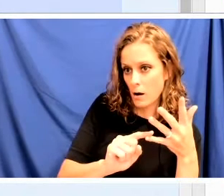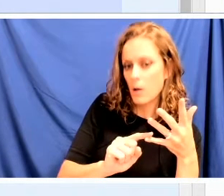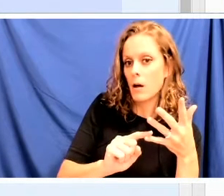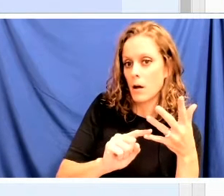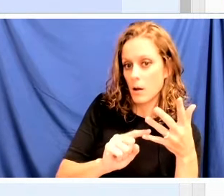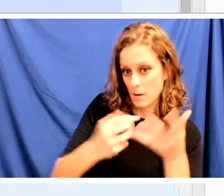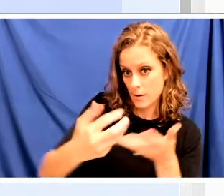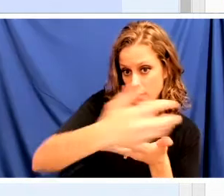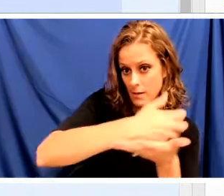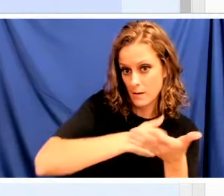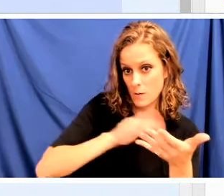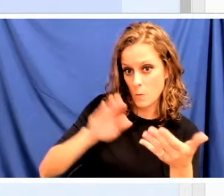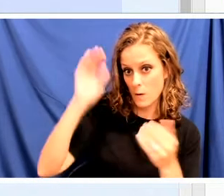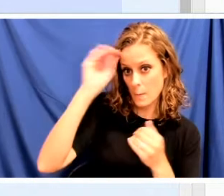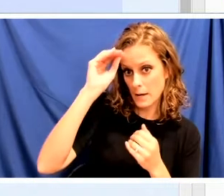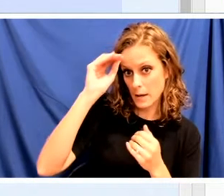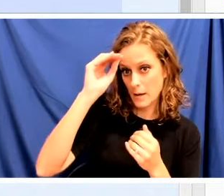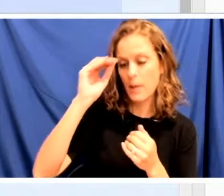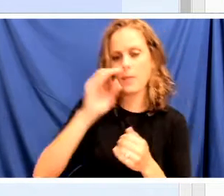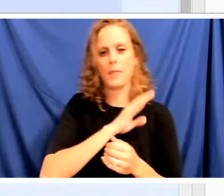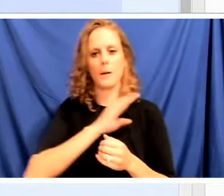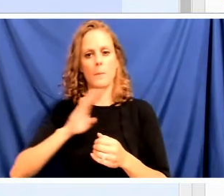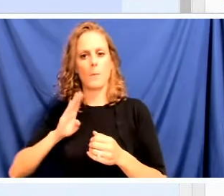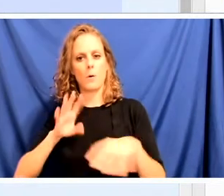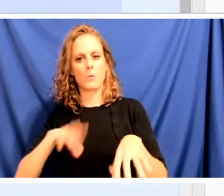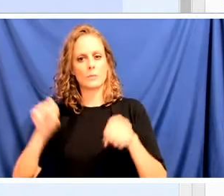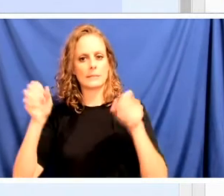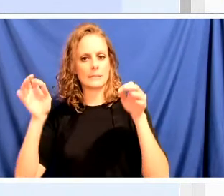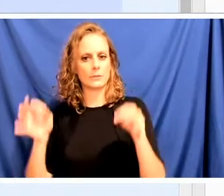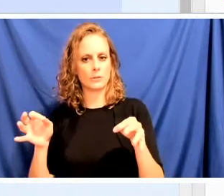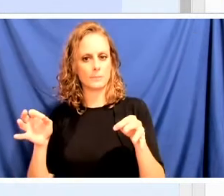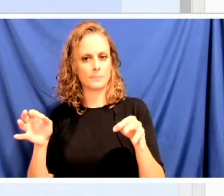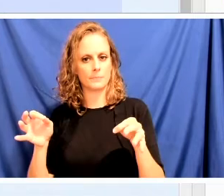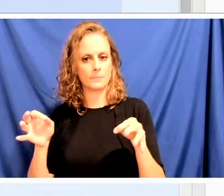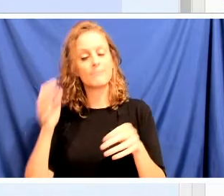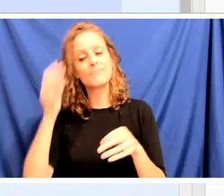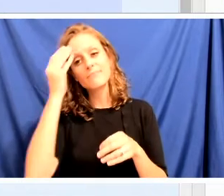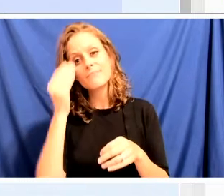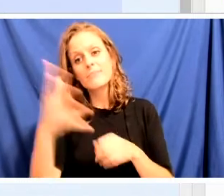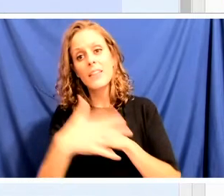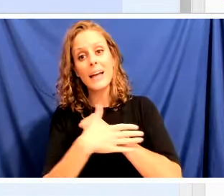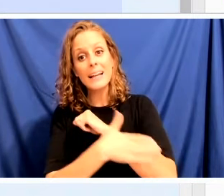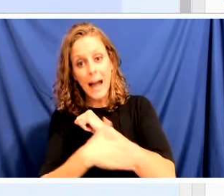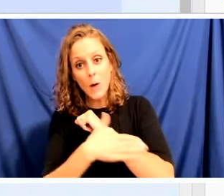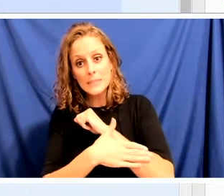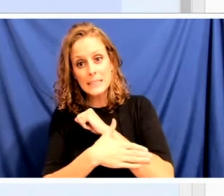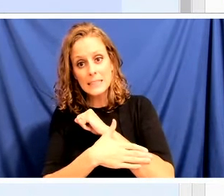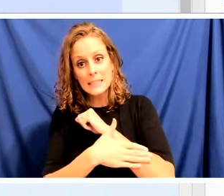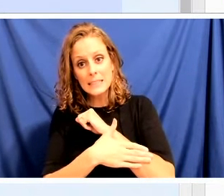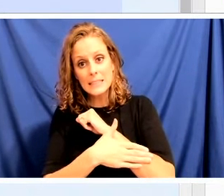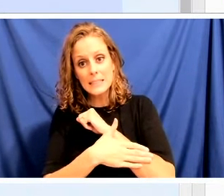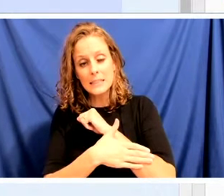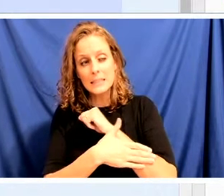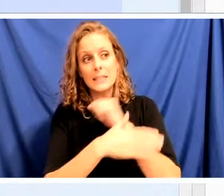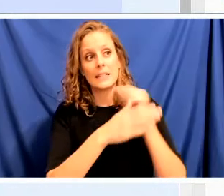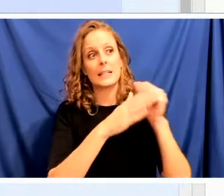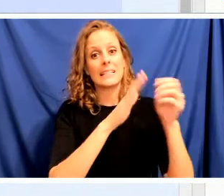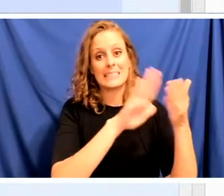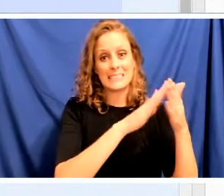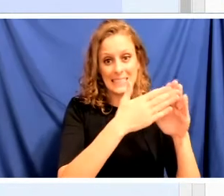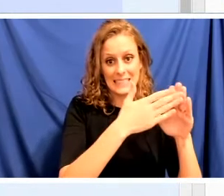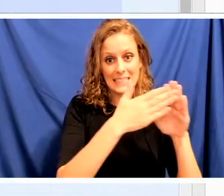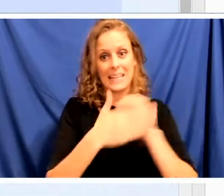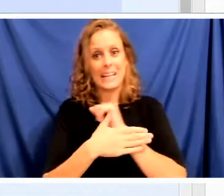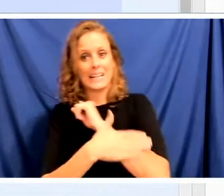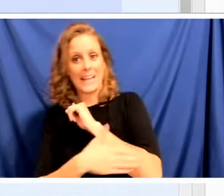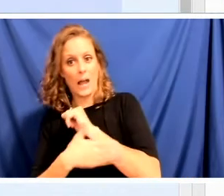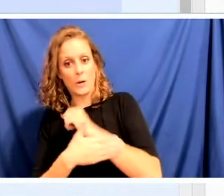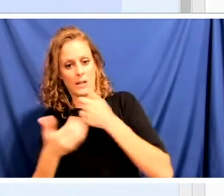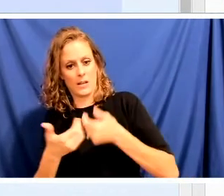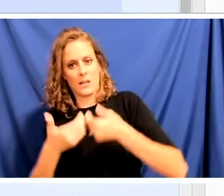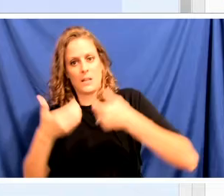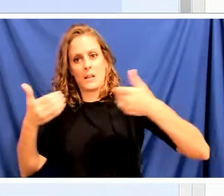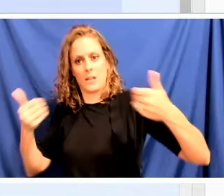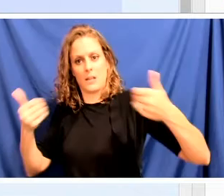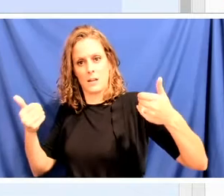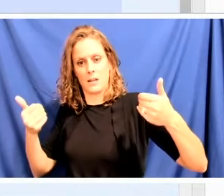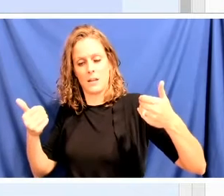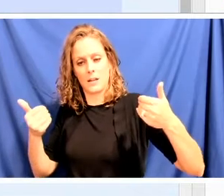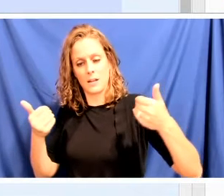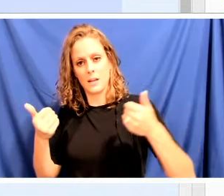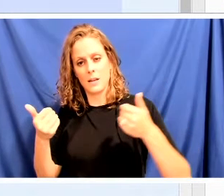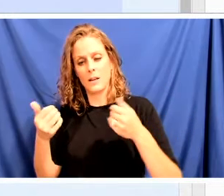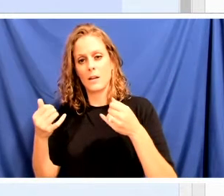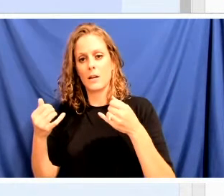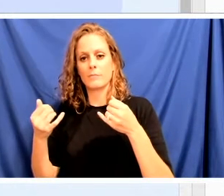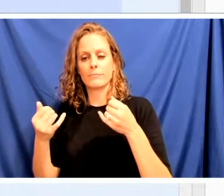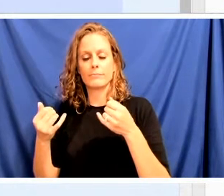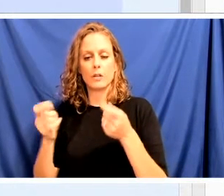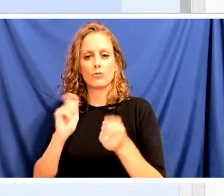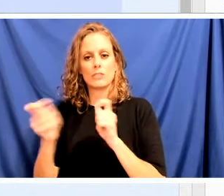it's also important to note that the county is doing our own redistricting effort, and it is different than what to the cities are doing, including the city of sacramento it's also different than what is happening on the state level.